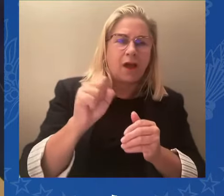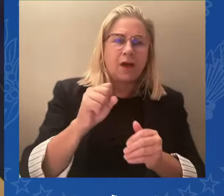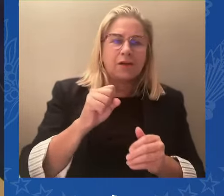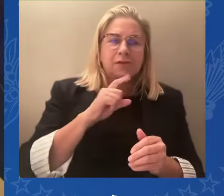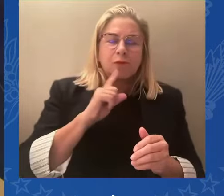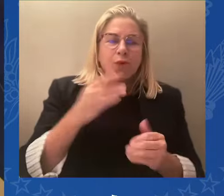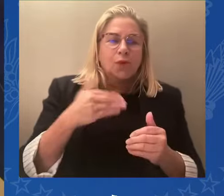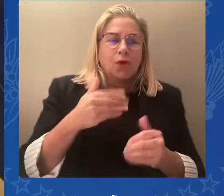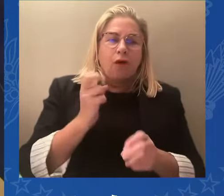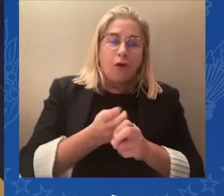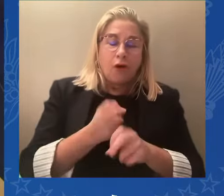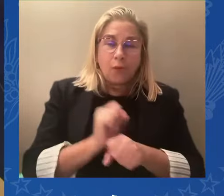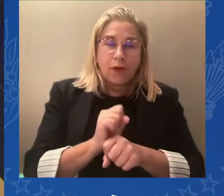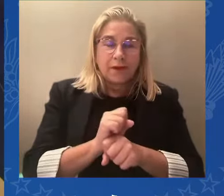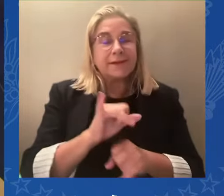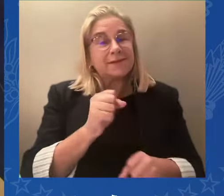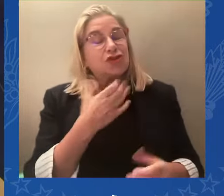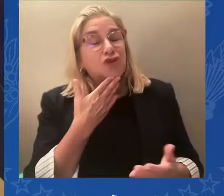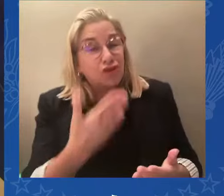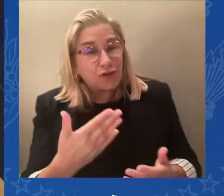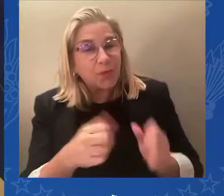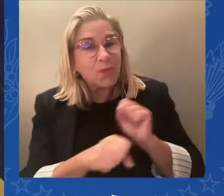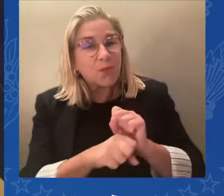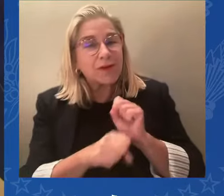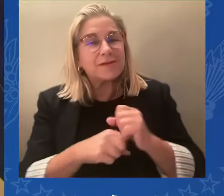And generations of Americans before us